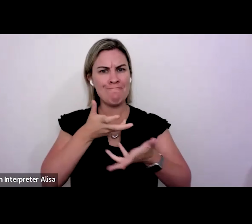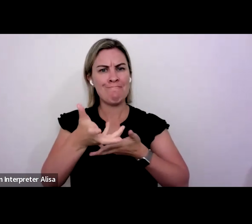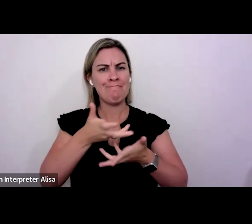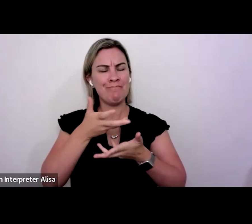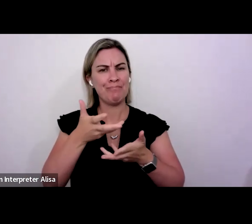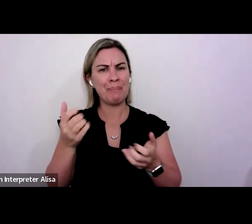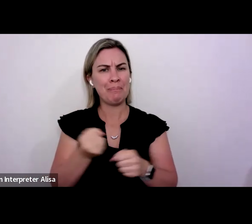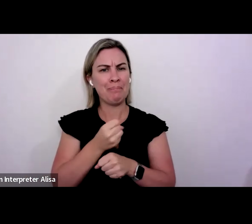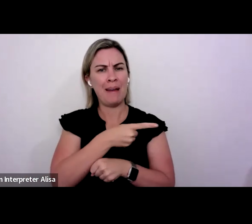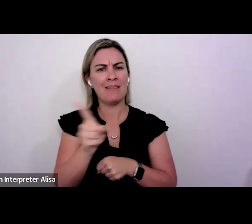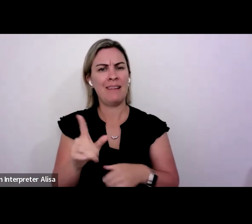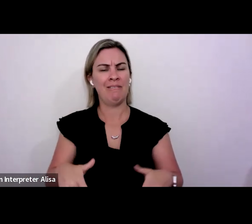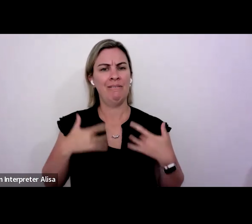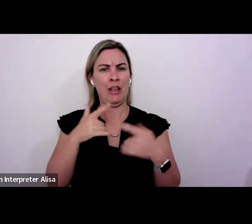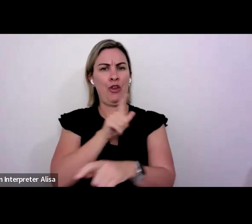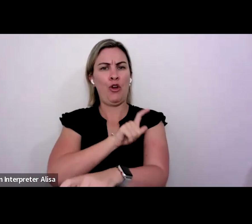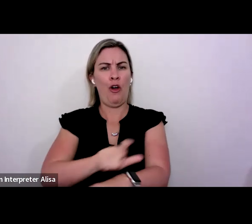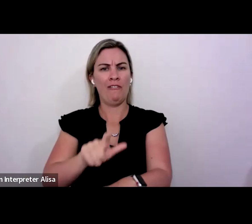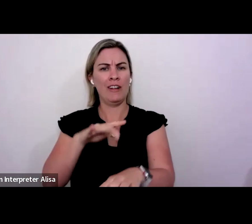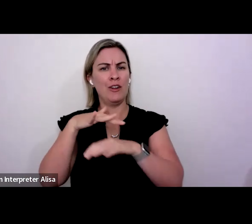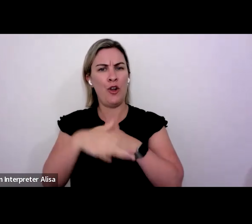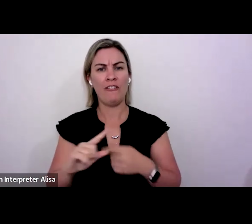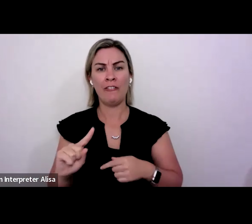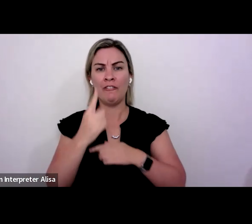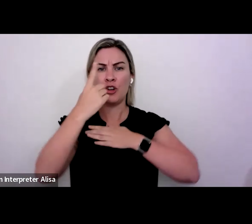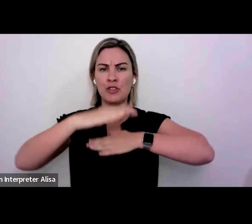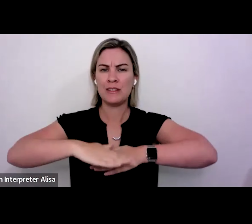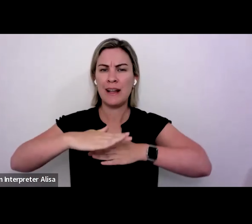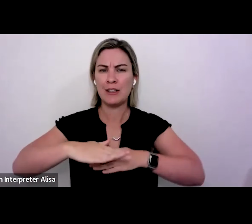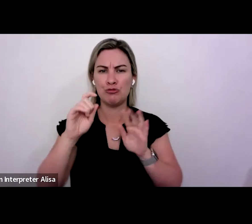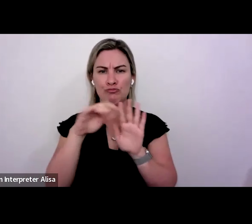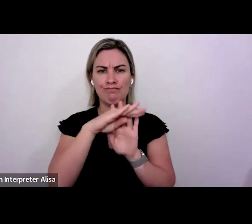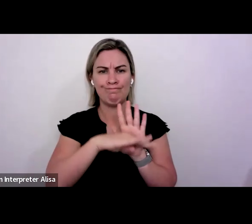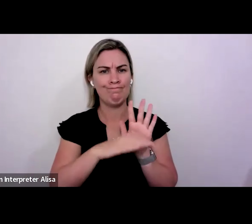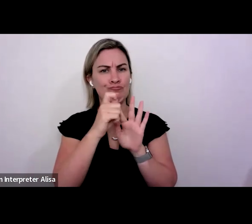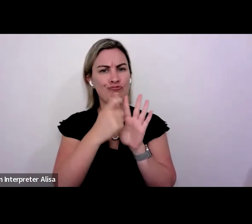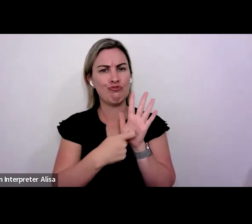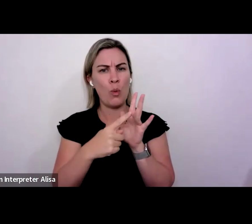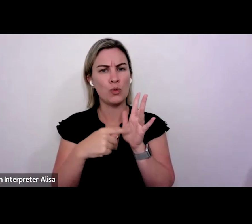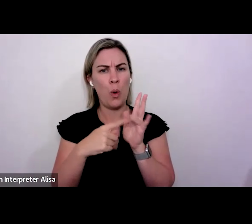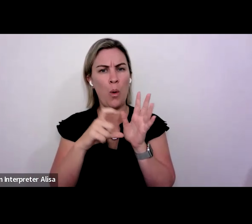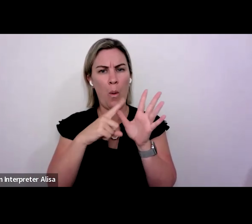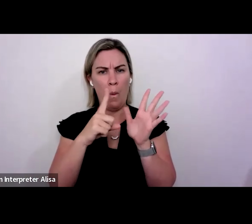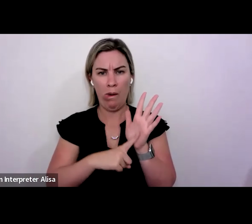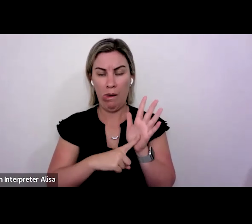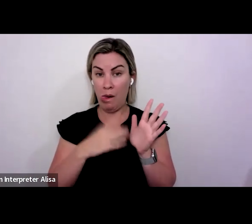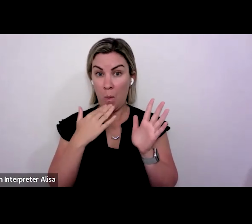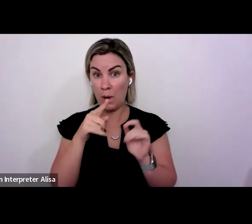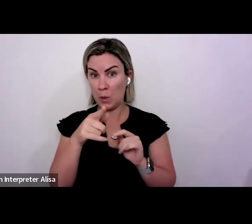using the First Nations Protocols when they assess applications. For those of us viewing this webinar from Australia,